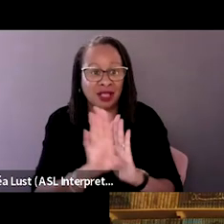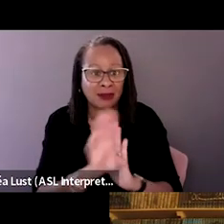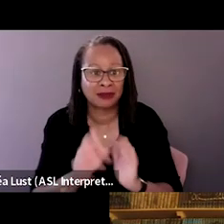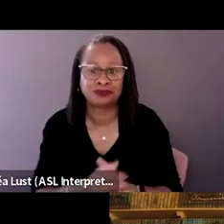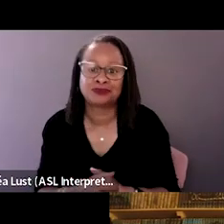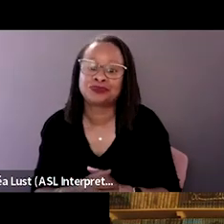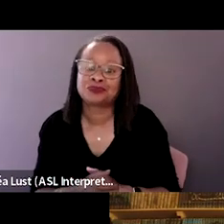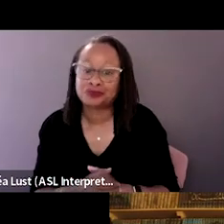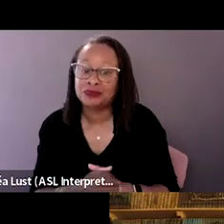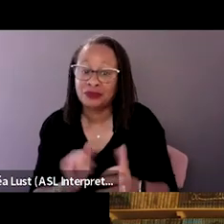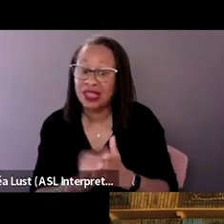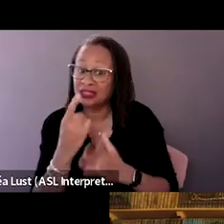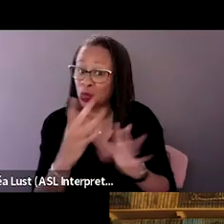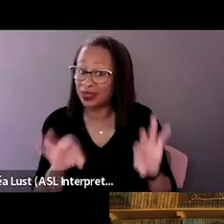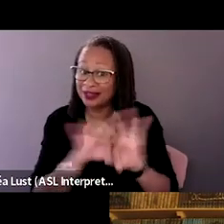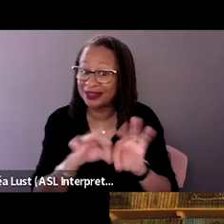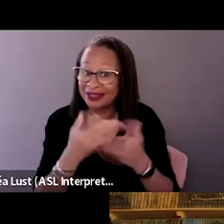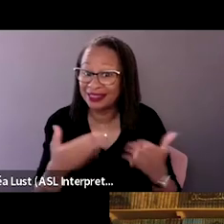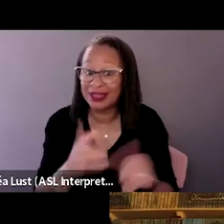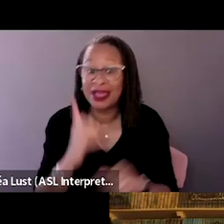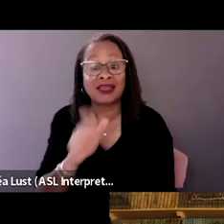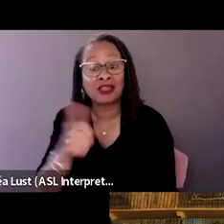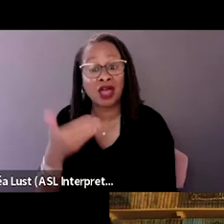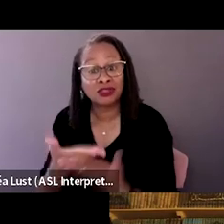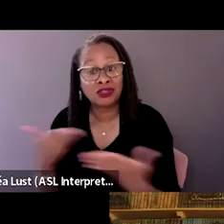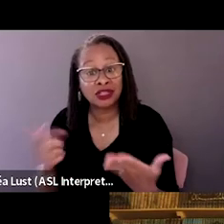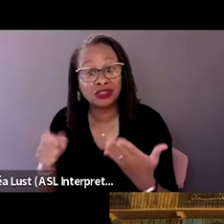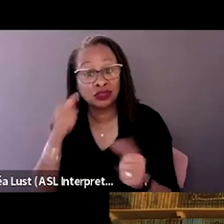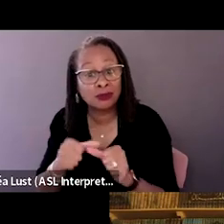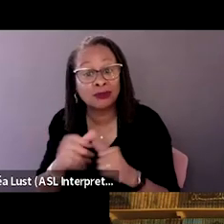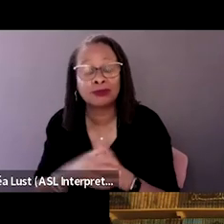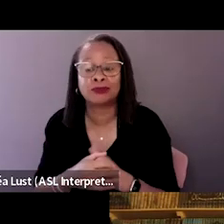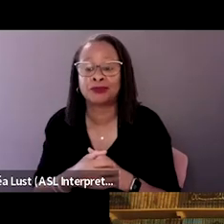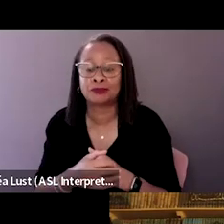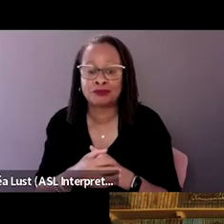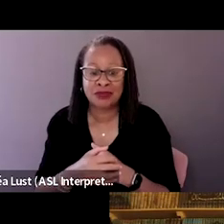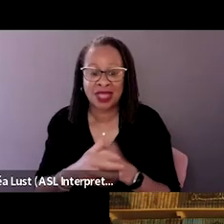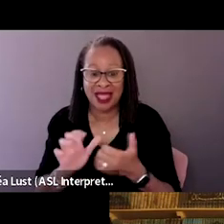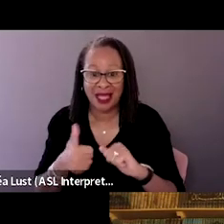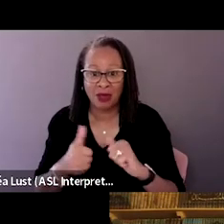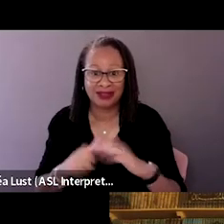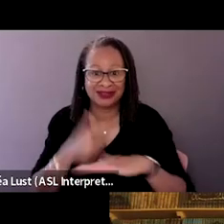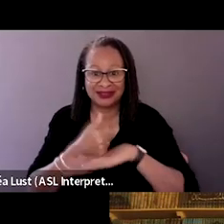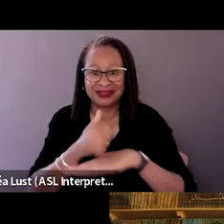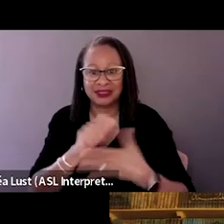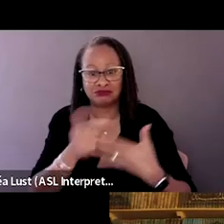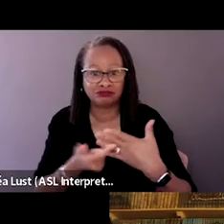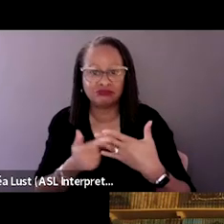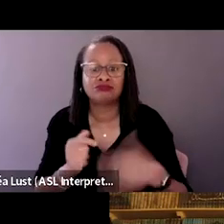So that would be one key thing. I think the other thing is, you know, the way this session was sort of laid out and described is for filmmakers